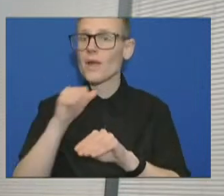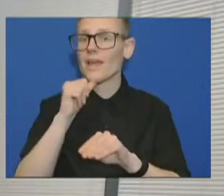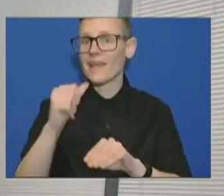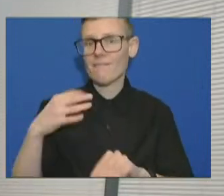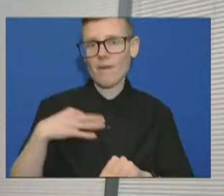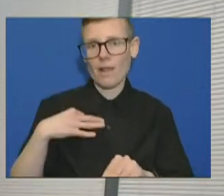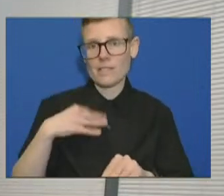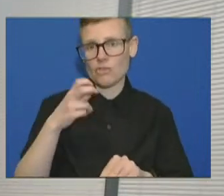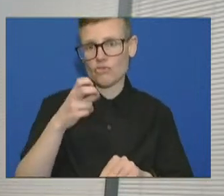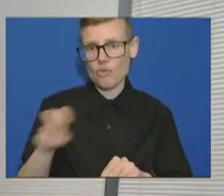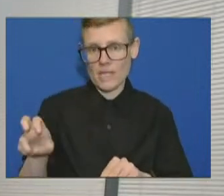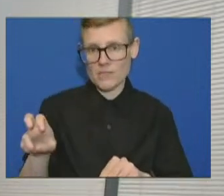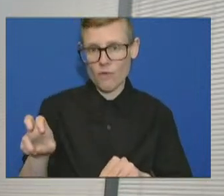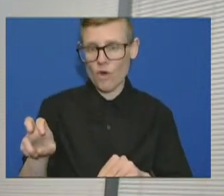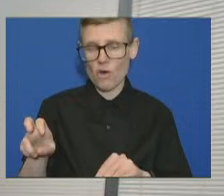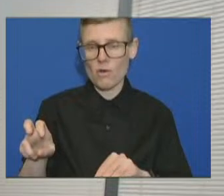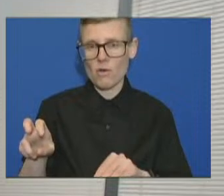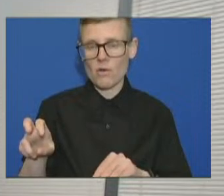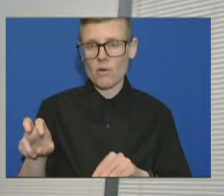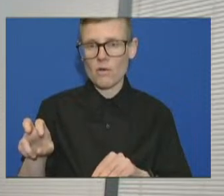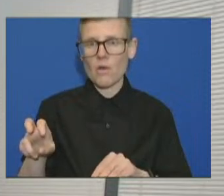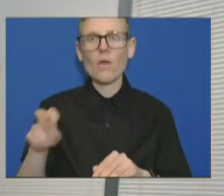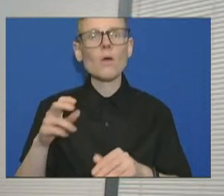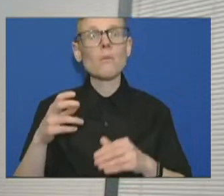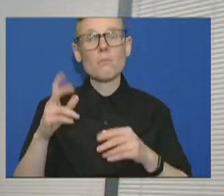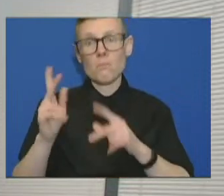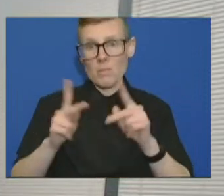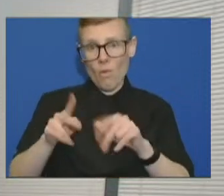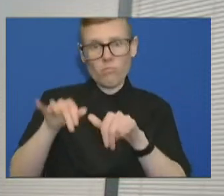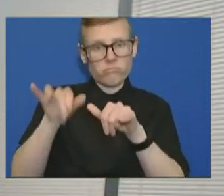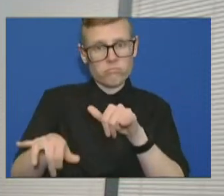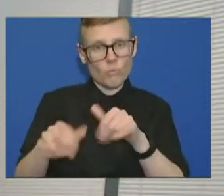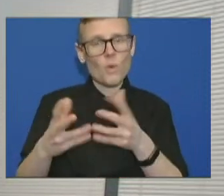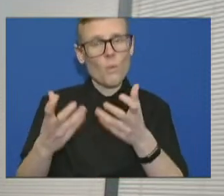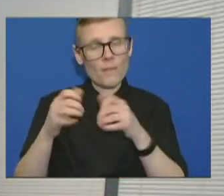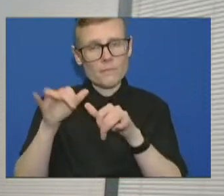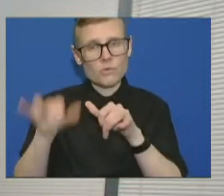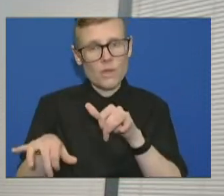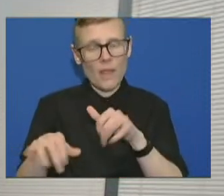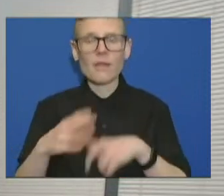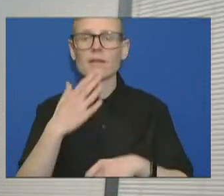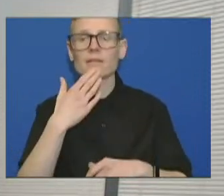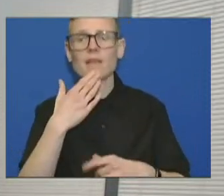though something is moved to a